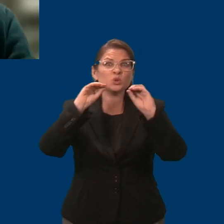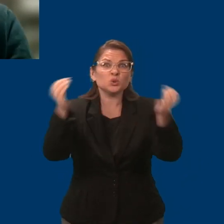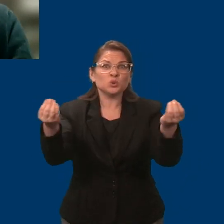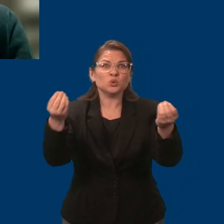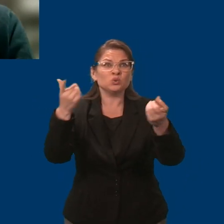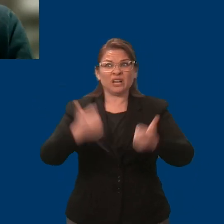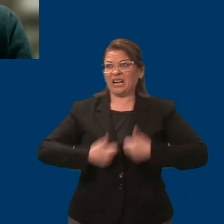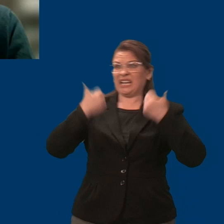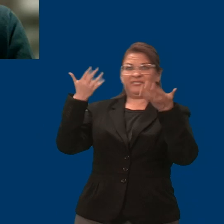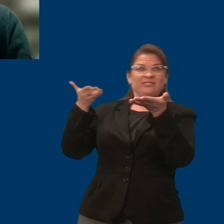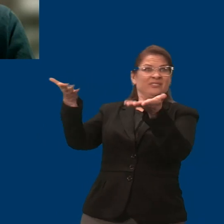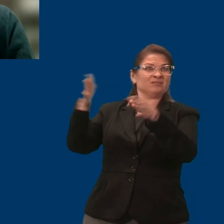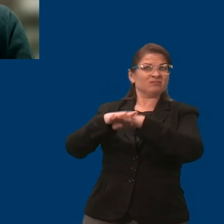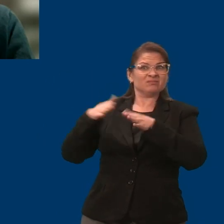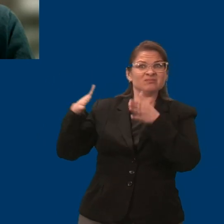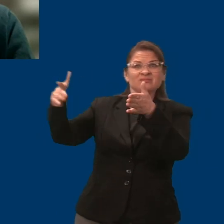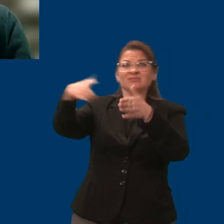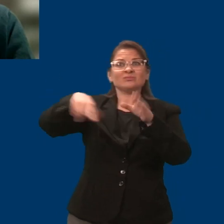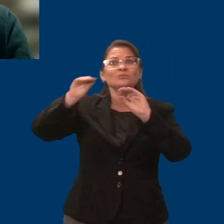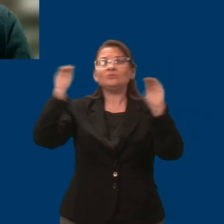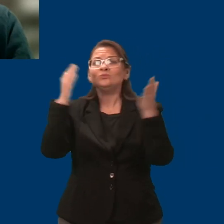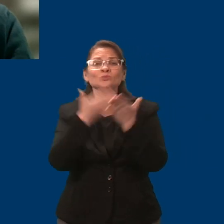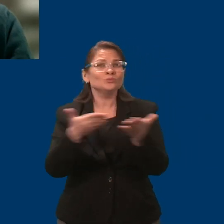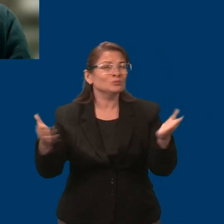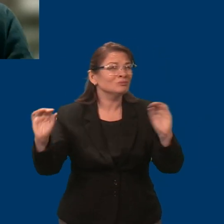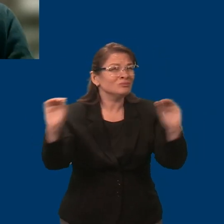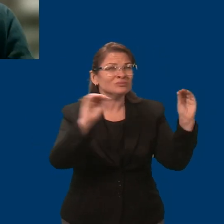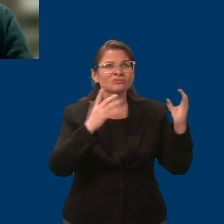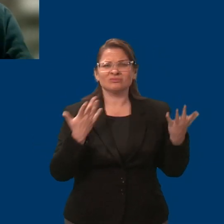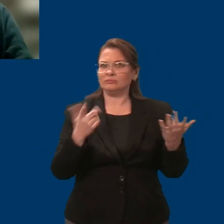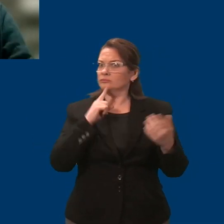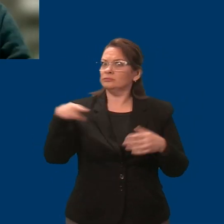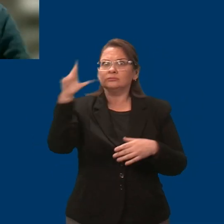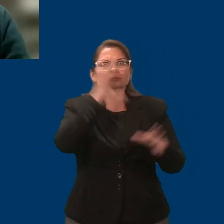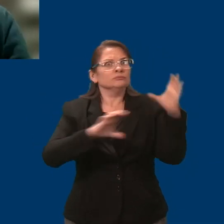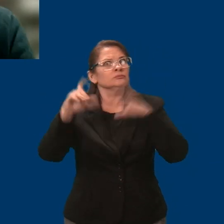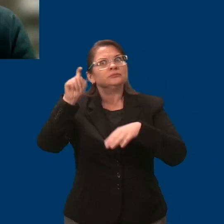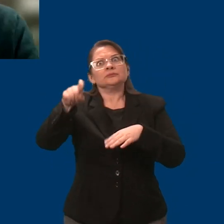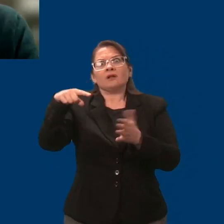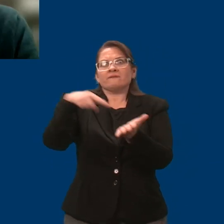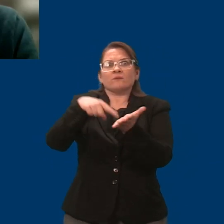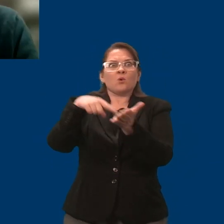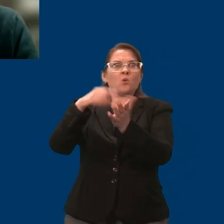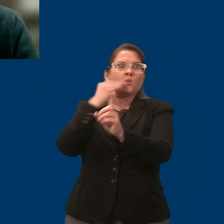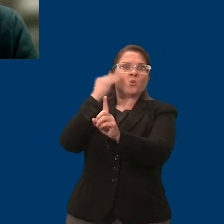in finding an affordable and accessible home, like I did. We can do better.